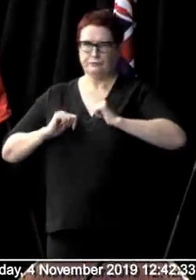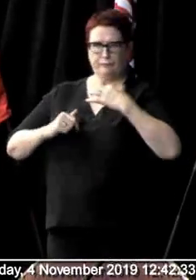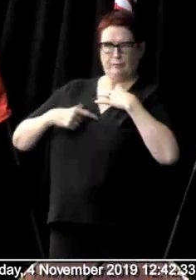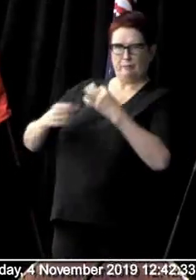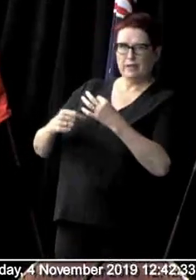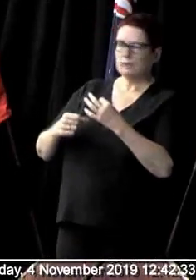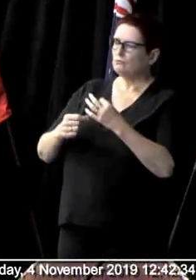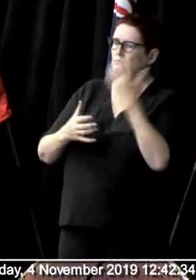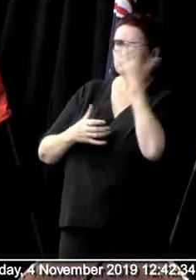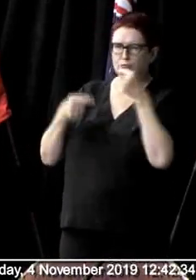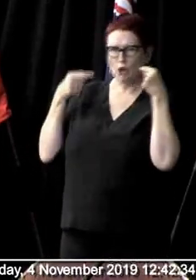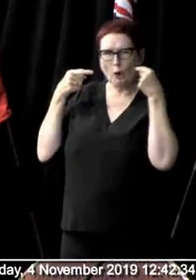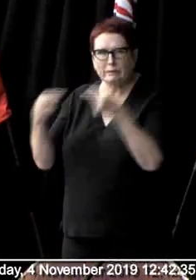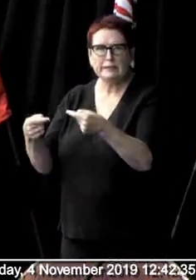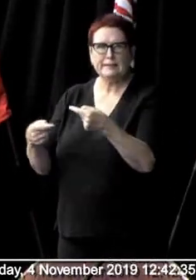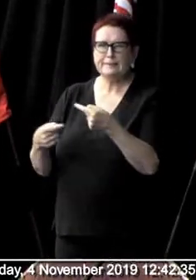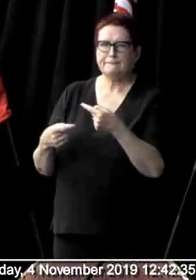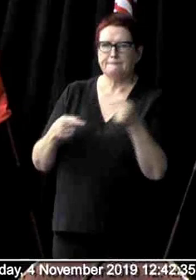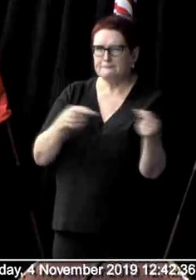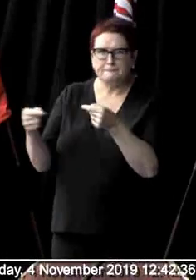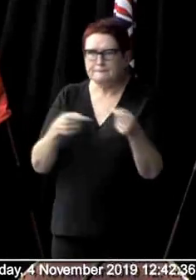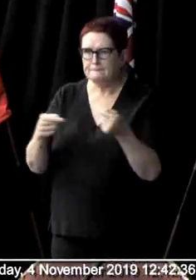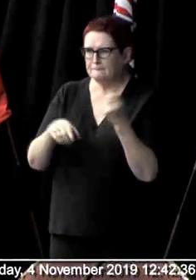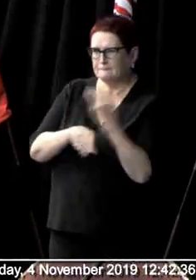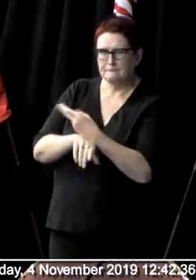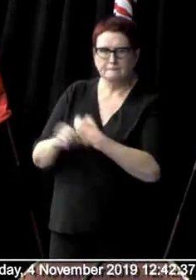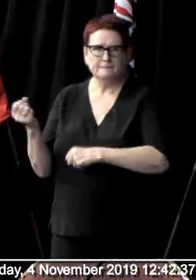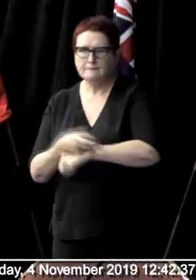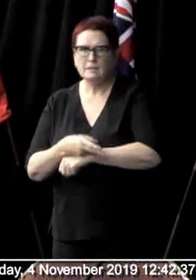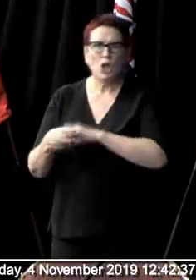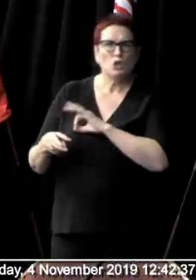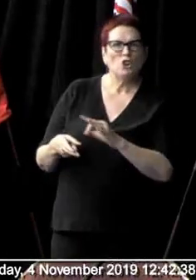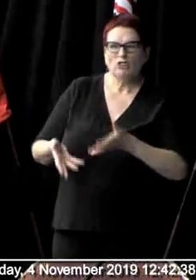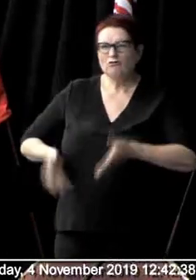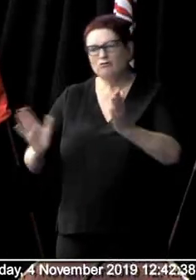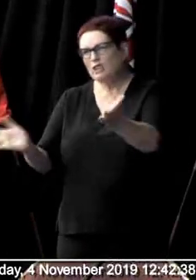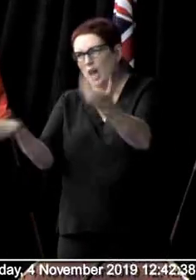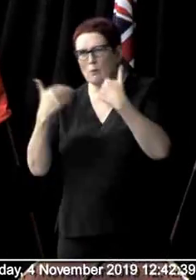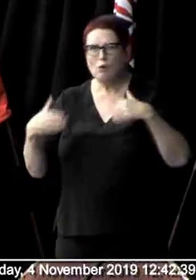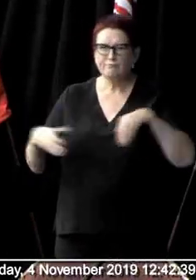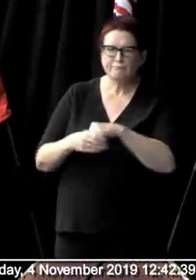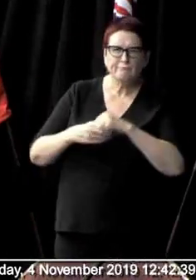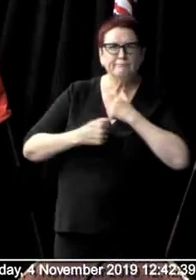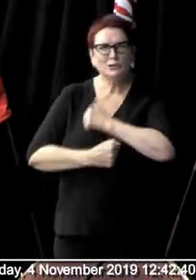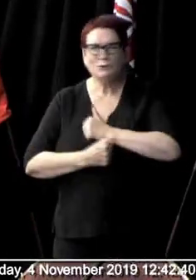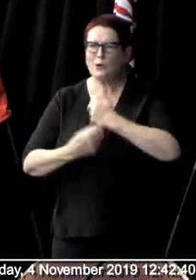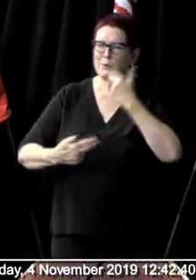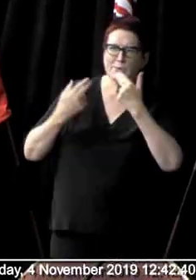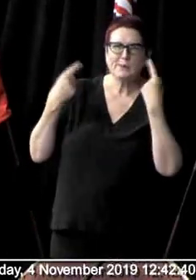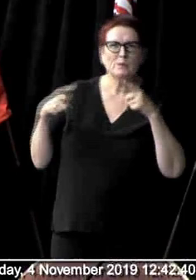It wasn’t based on just participating or enjoying singing or music. It was next level.